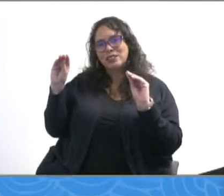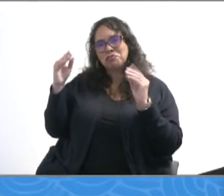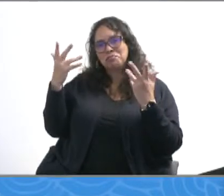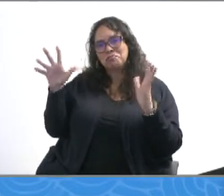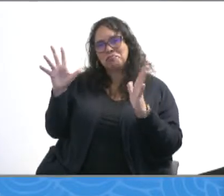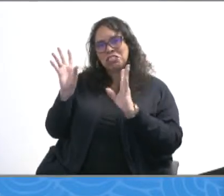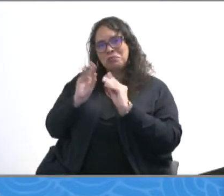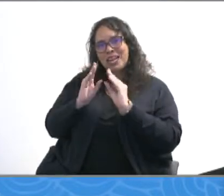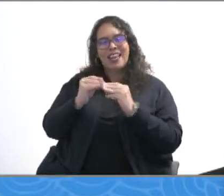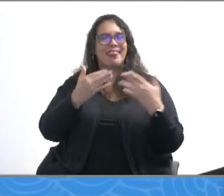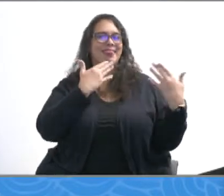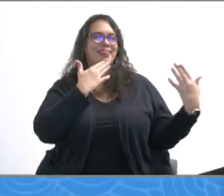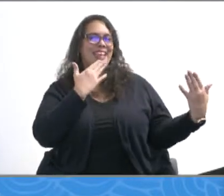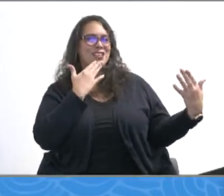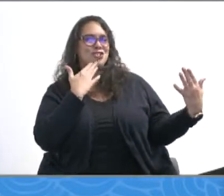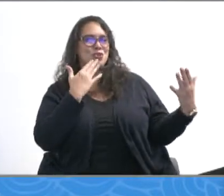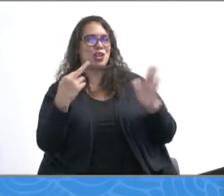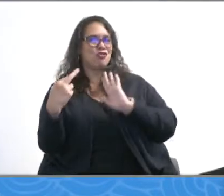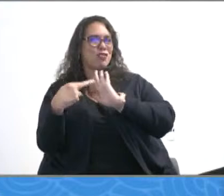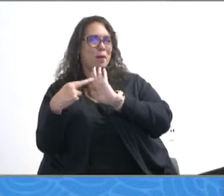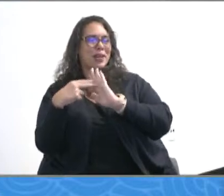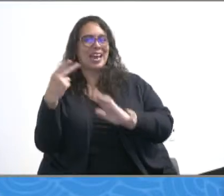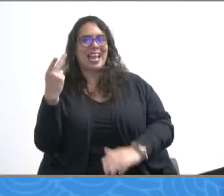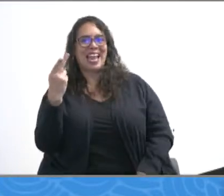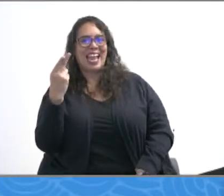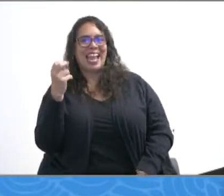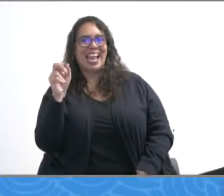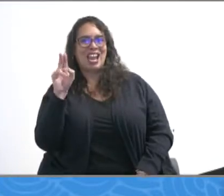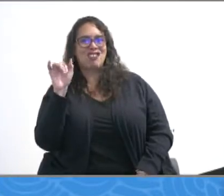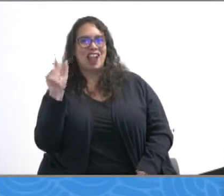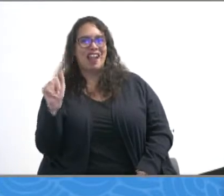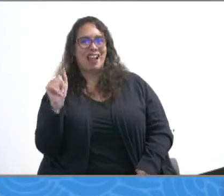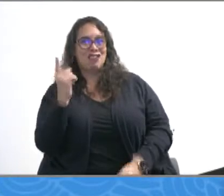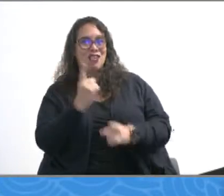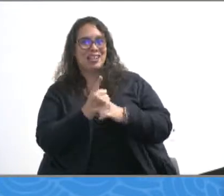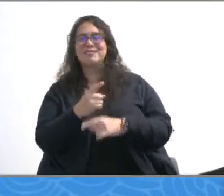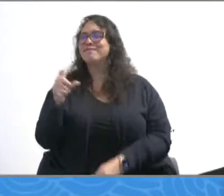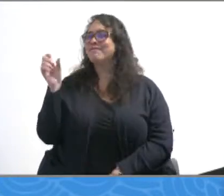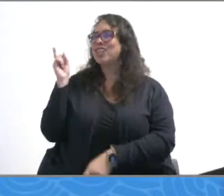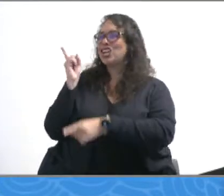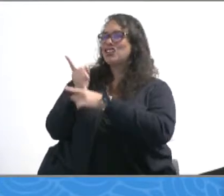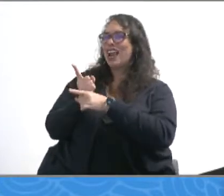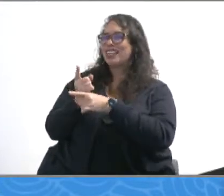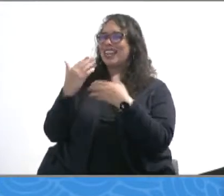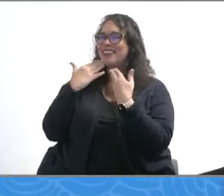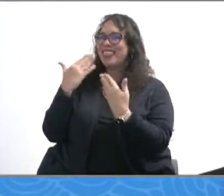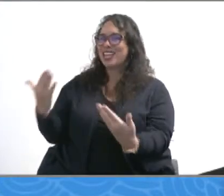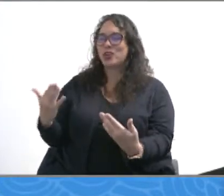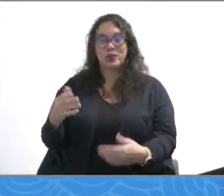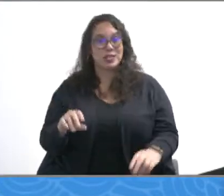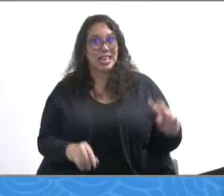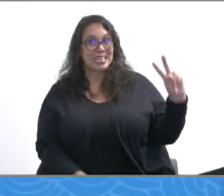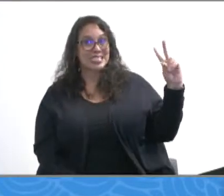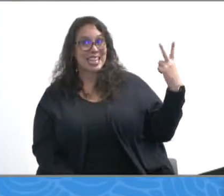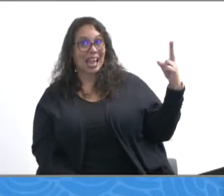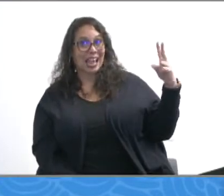Thank you, Megan. And you're representing Herrera, correct? Correct. Thank you. Do we have a second?